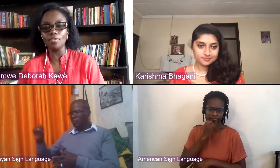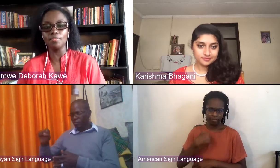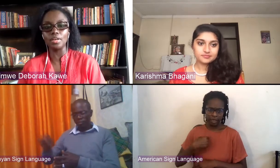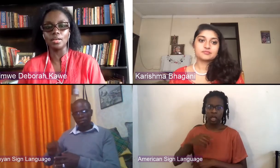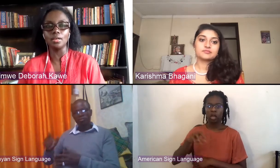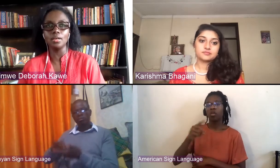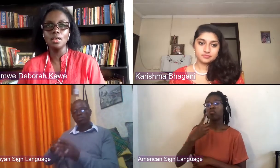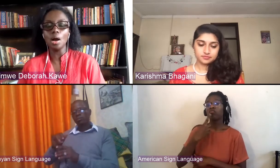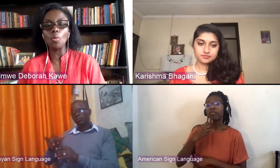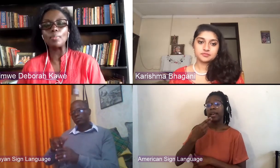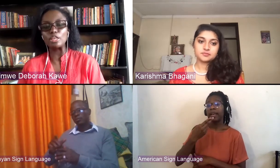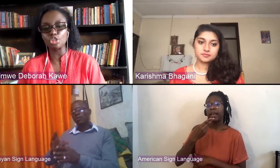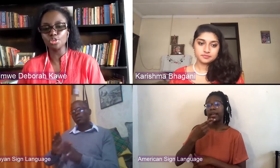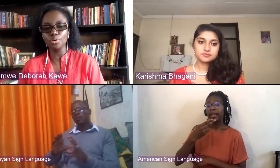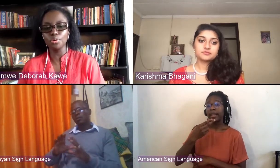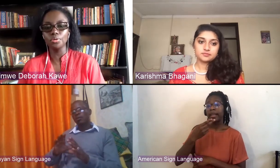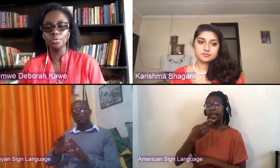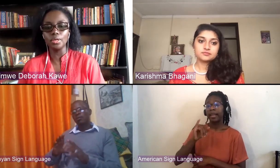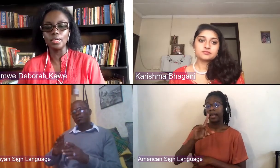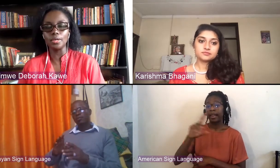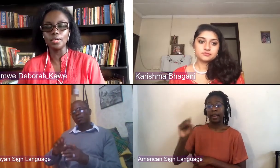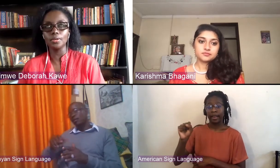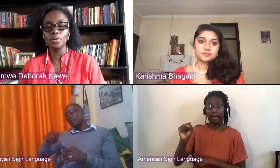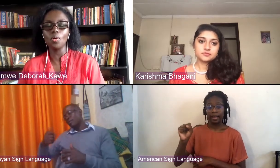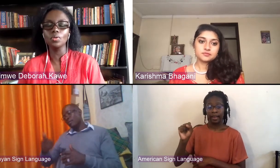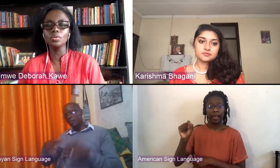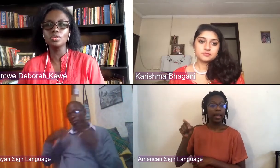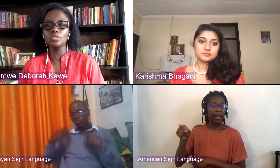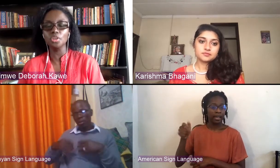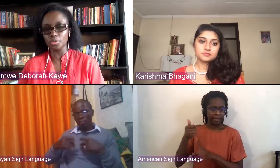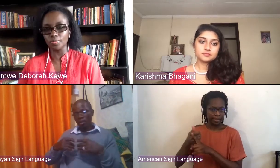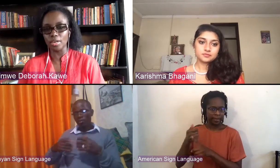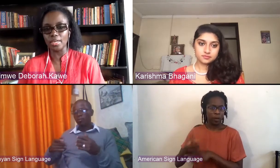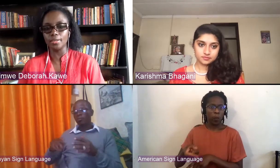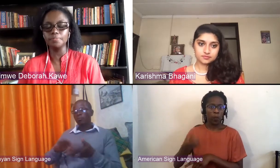of a one man show called Dogs of Rwanda.